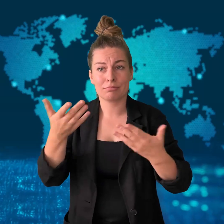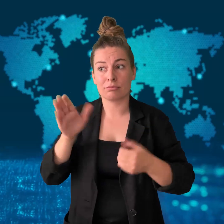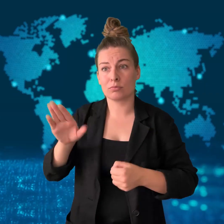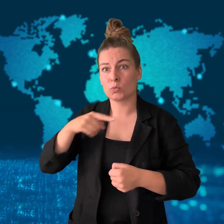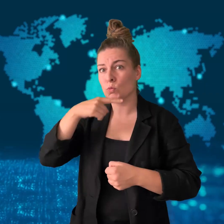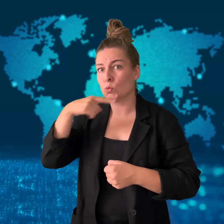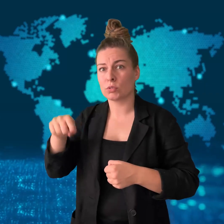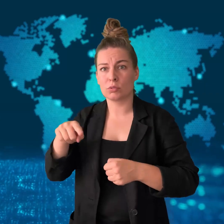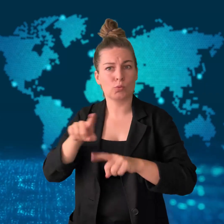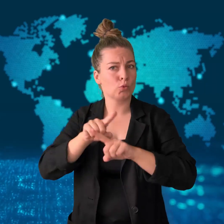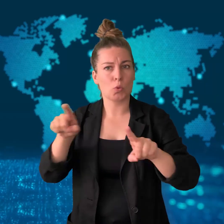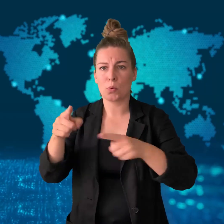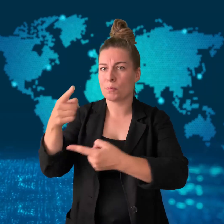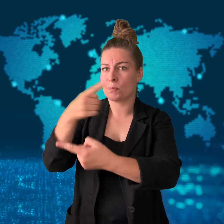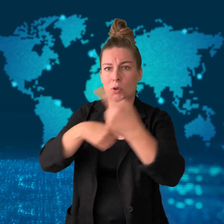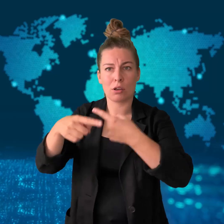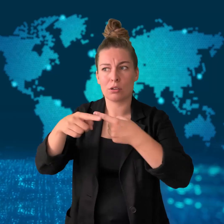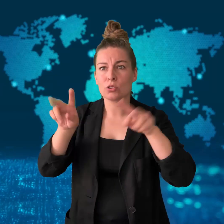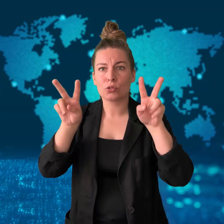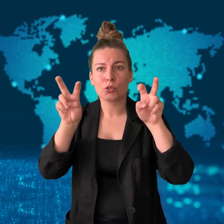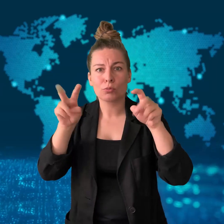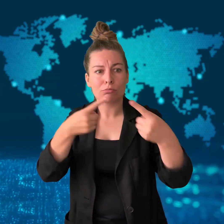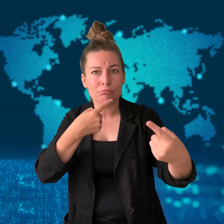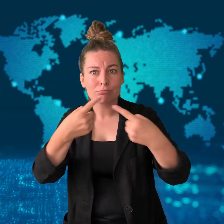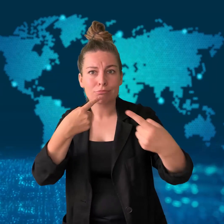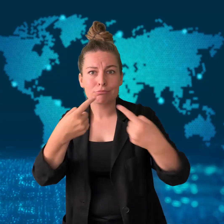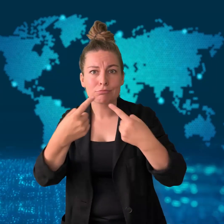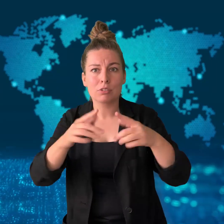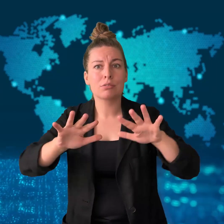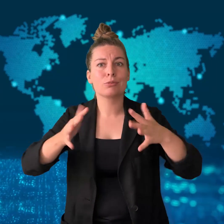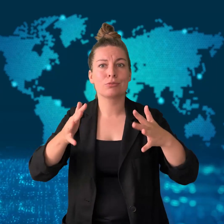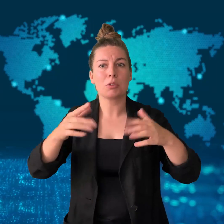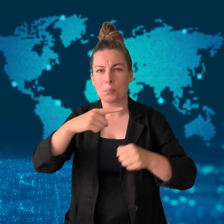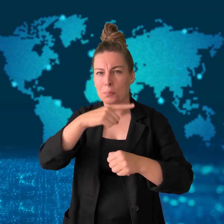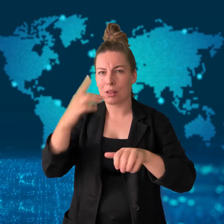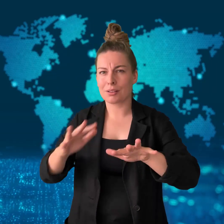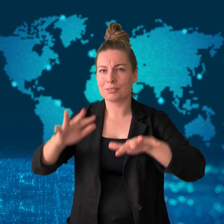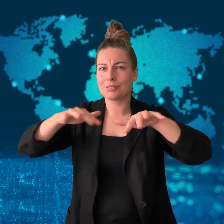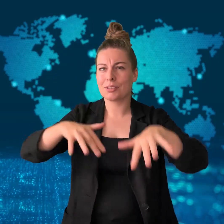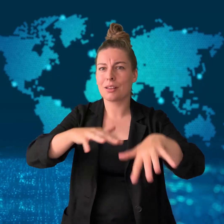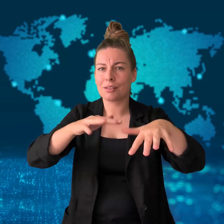Lavrov said that his country would not return to